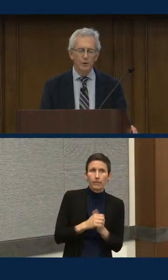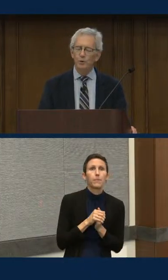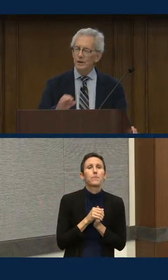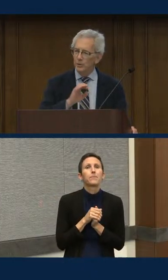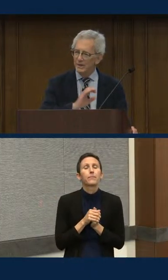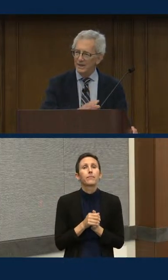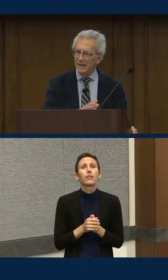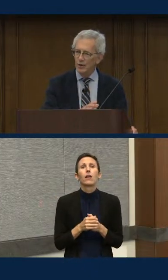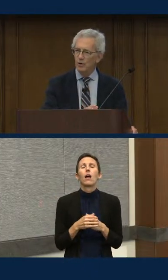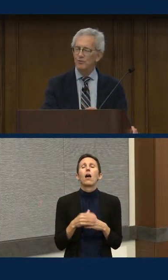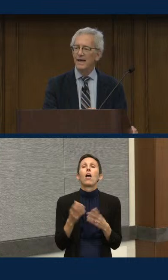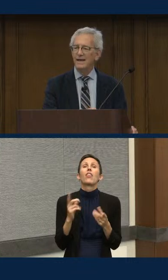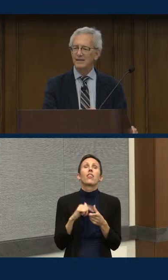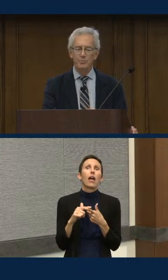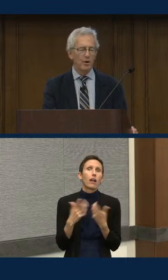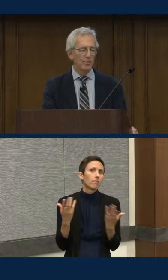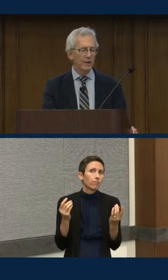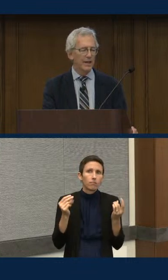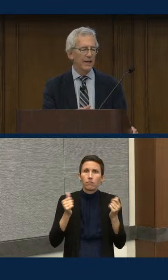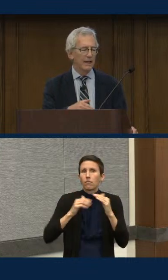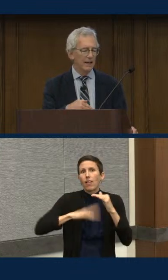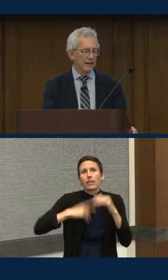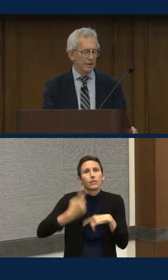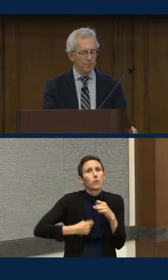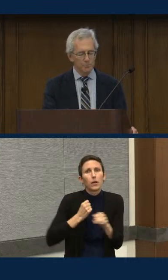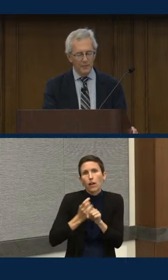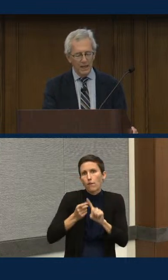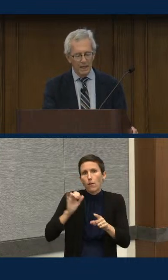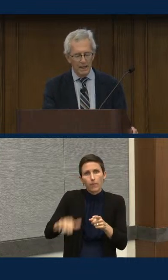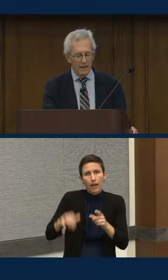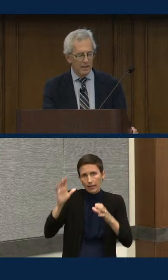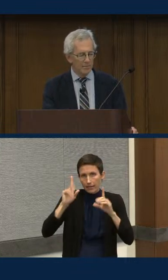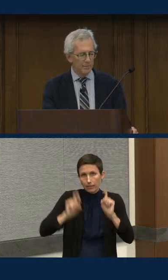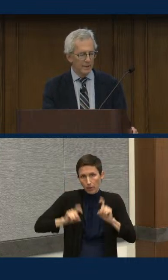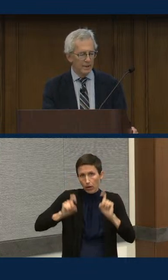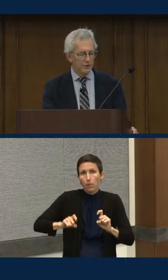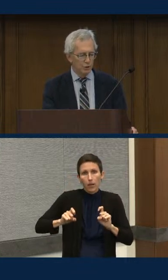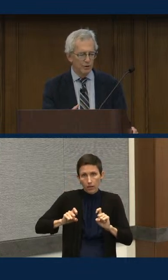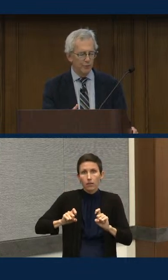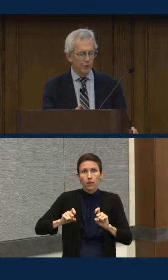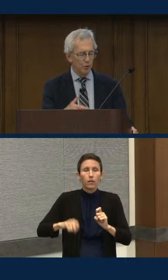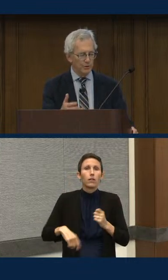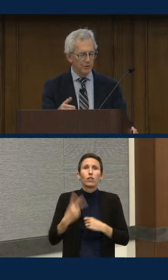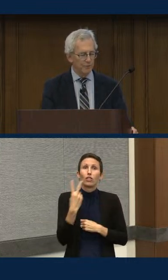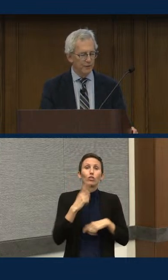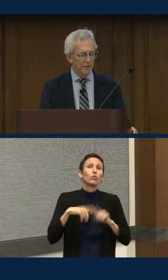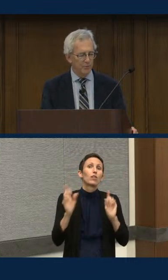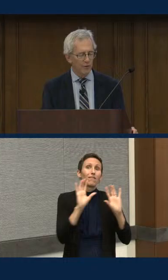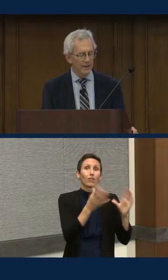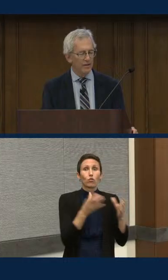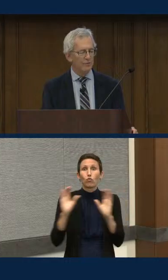models. Within a year of that